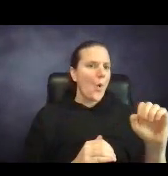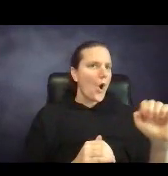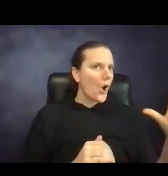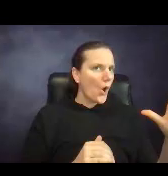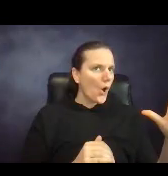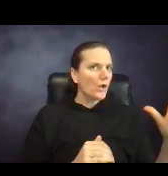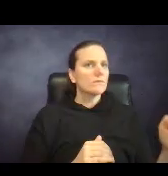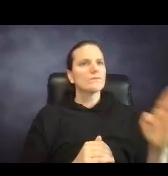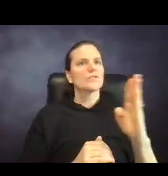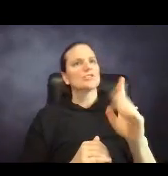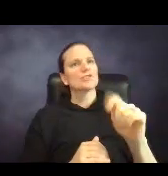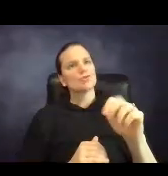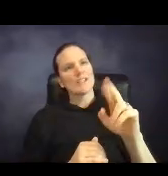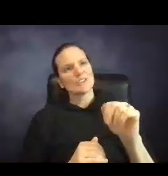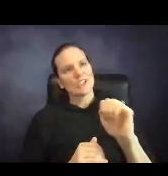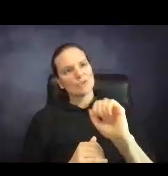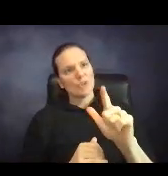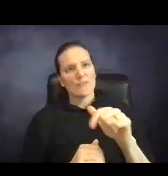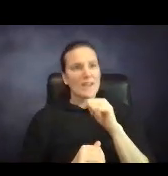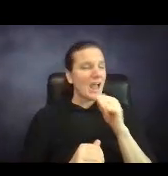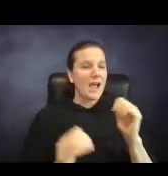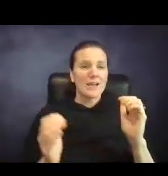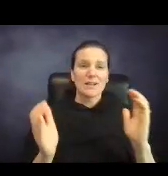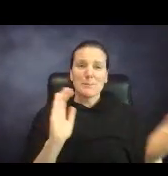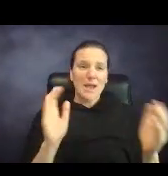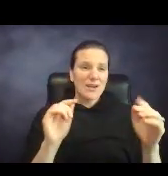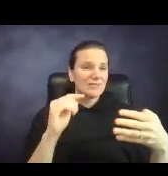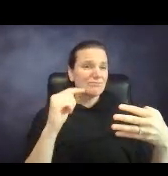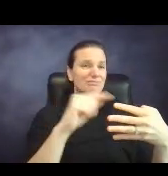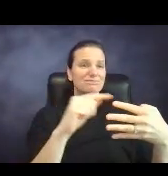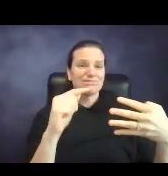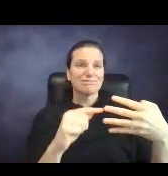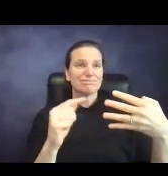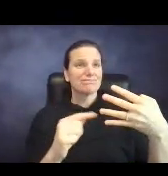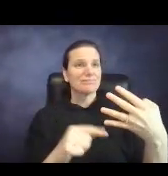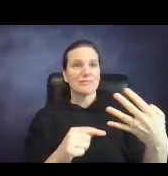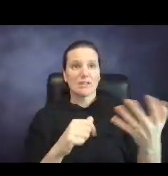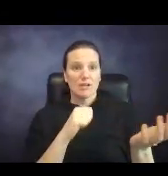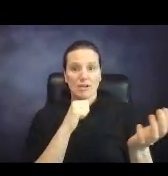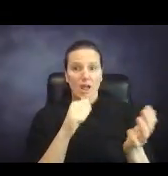and they weren't talking about starting hormones in women's forties and fifties. It was just like, it's all gone.